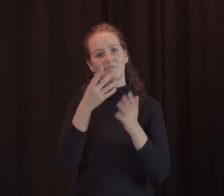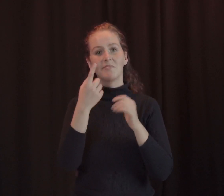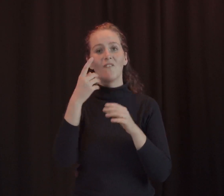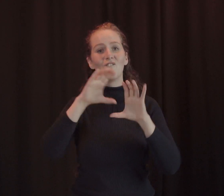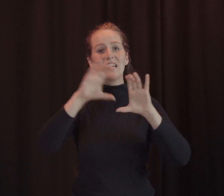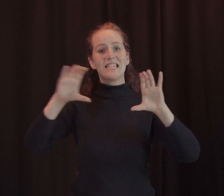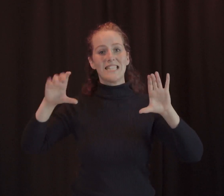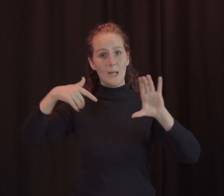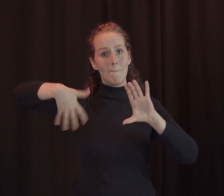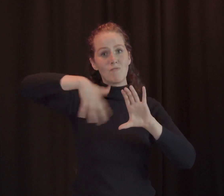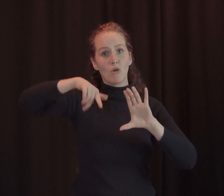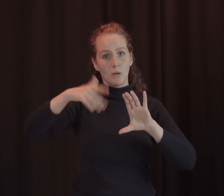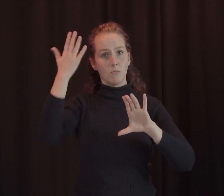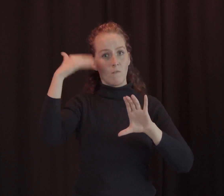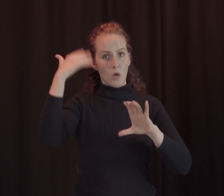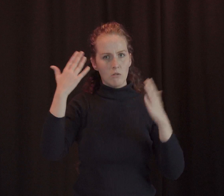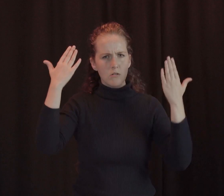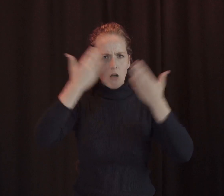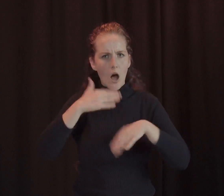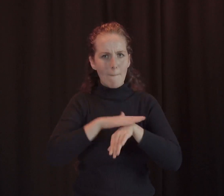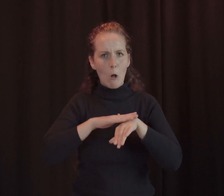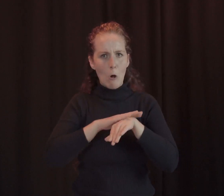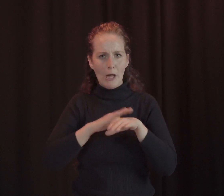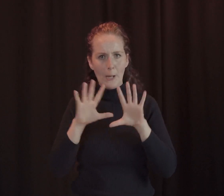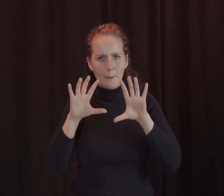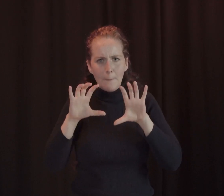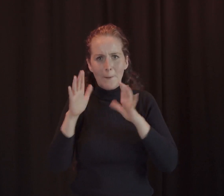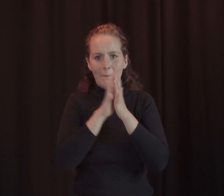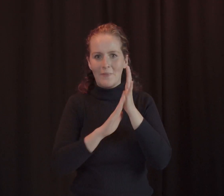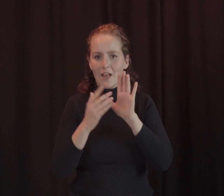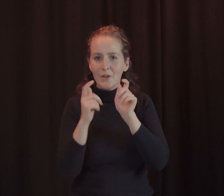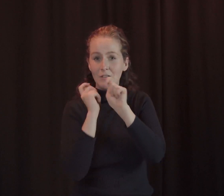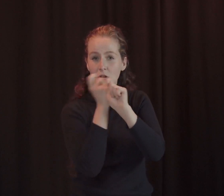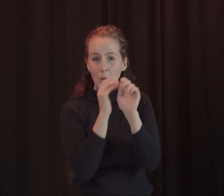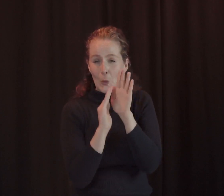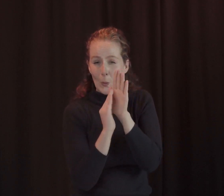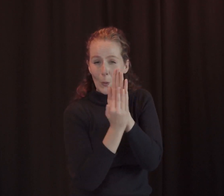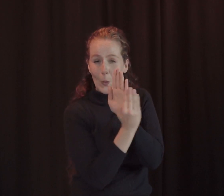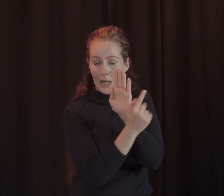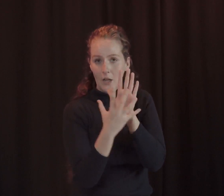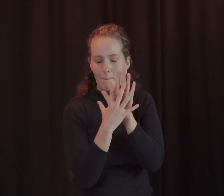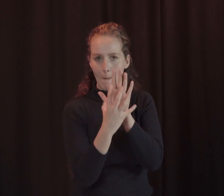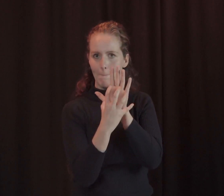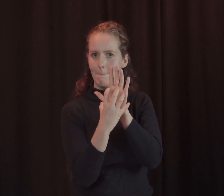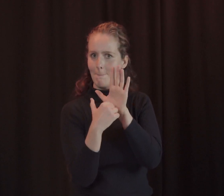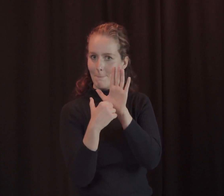So given that the frieze had a background colour like dark blue, the figures would have popped out much more.